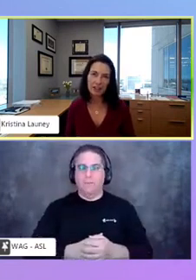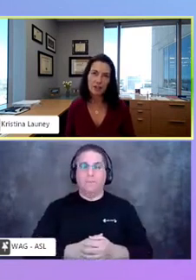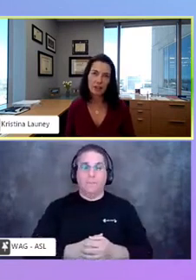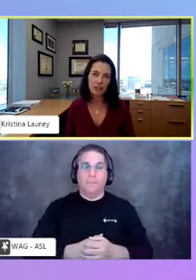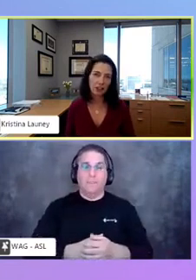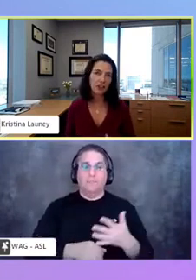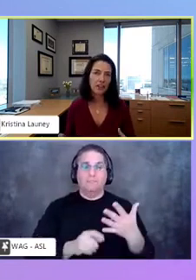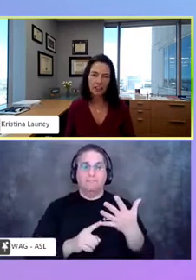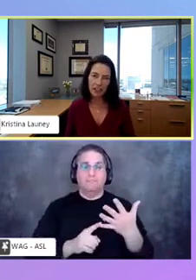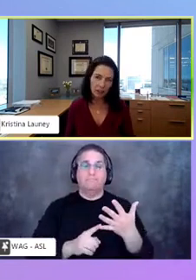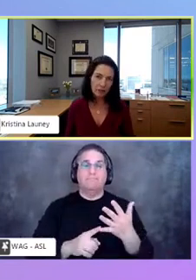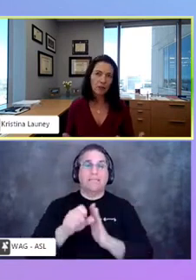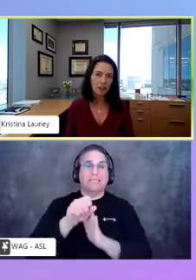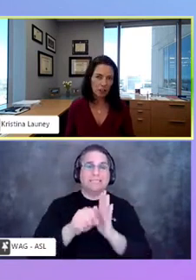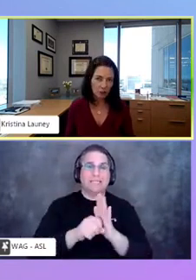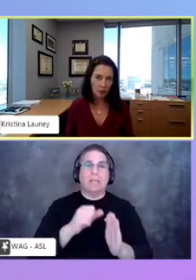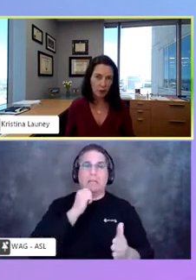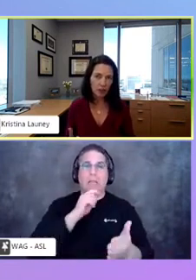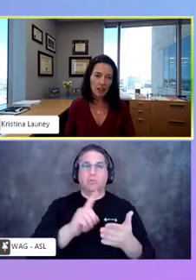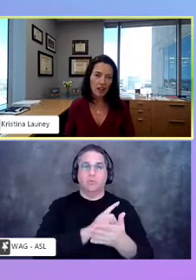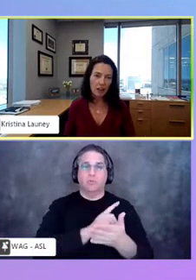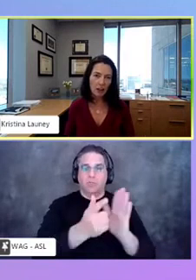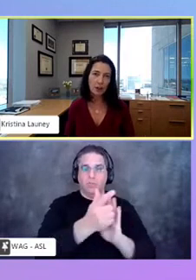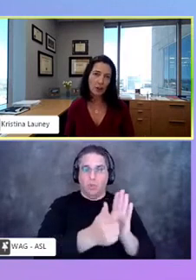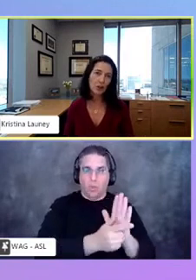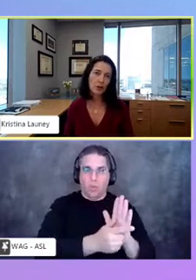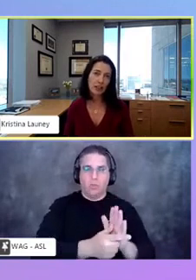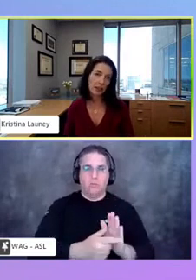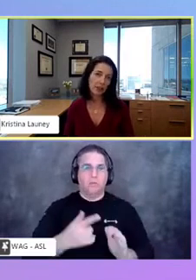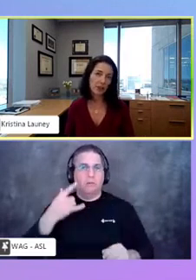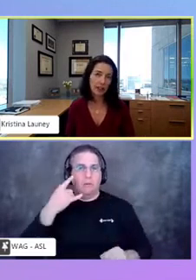act, and Section 508 of the rehabilitation act which talks about the technical aspect of